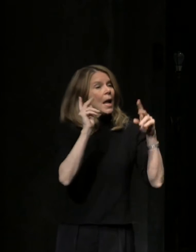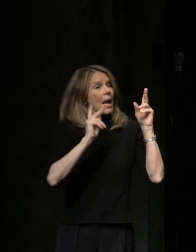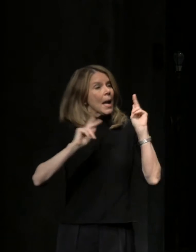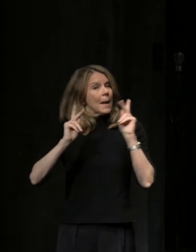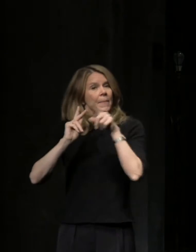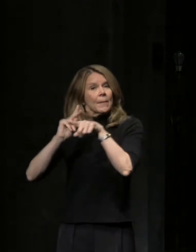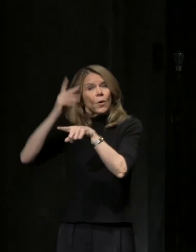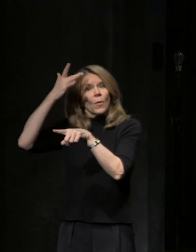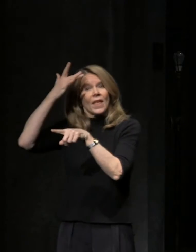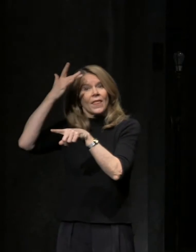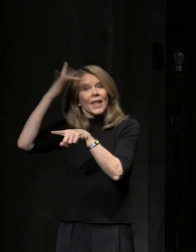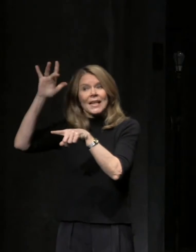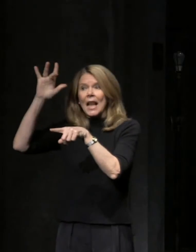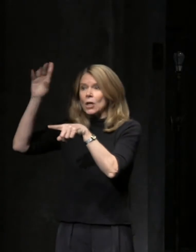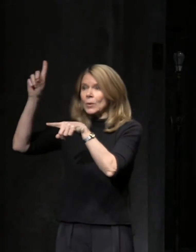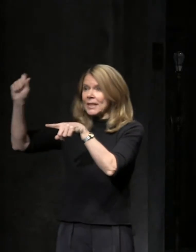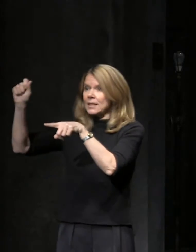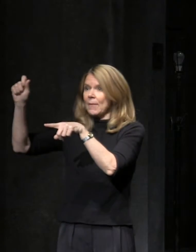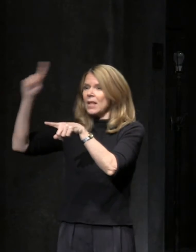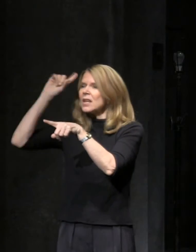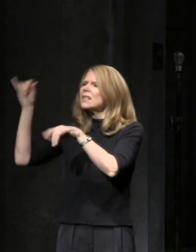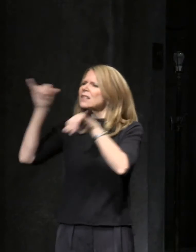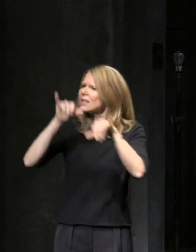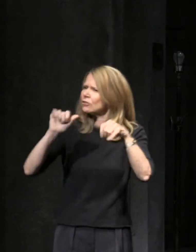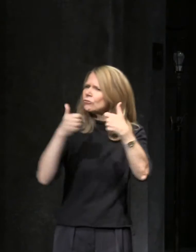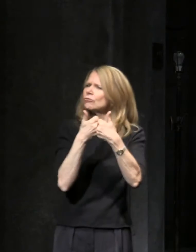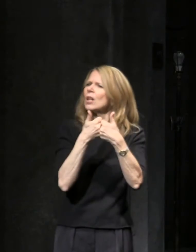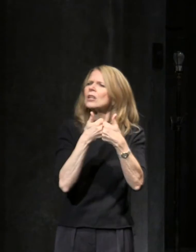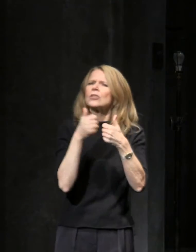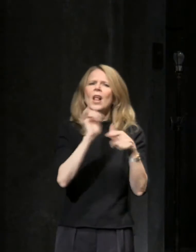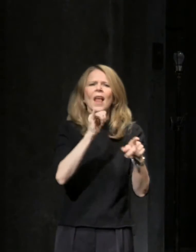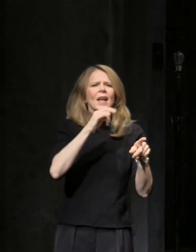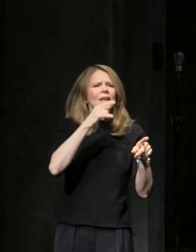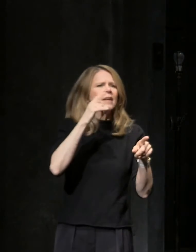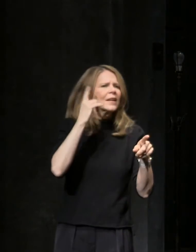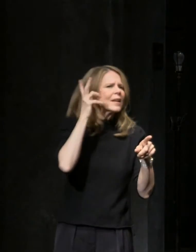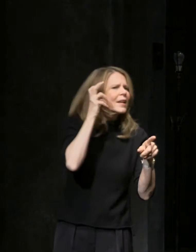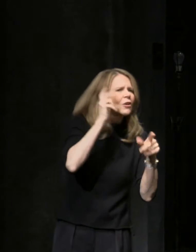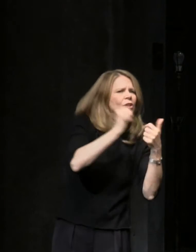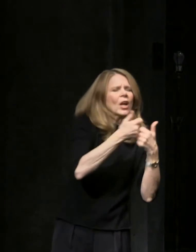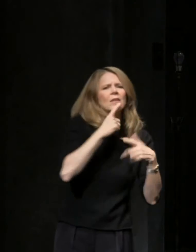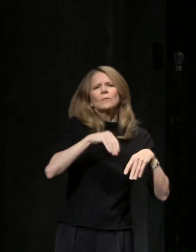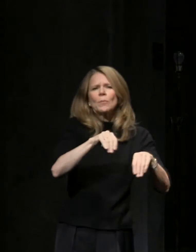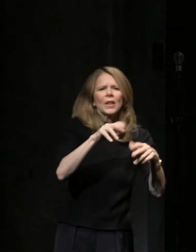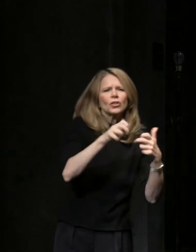struggled much like people with hearing challenges and speech and mobility challenges for a long